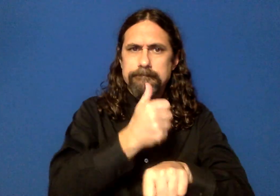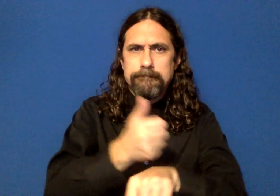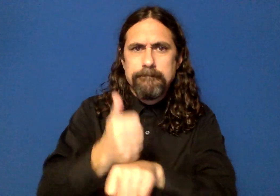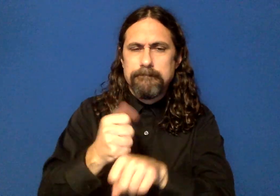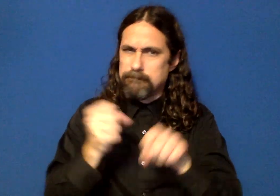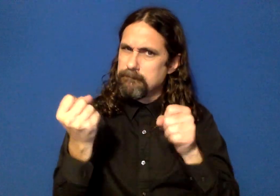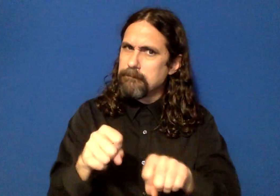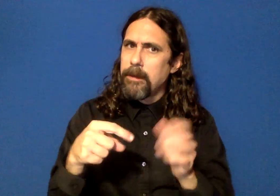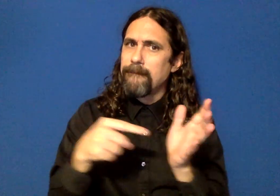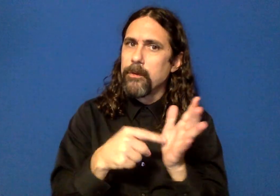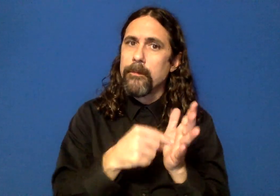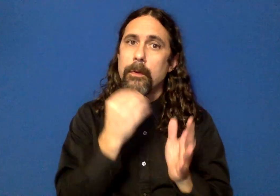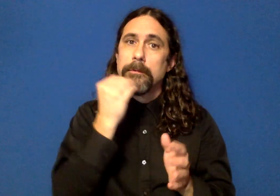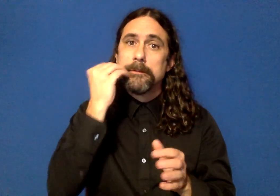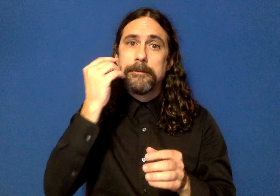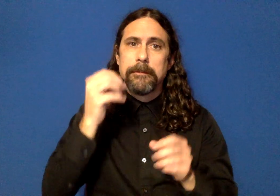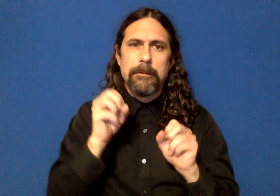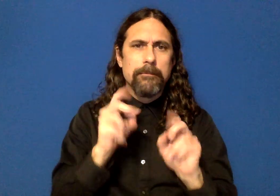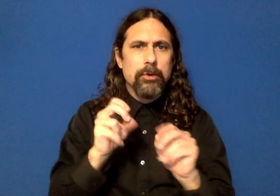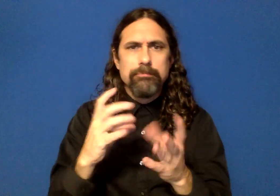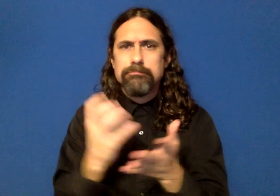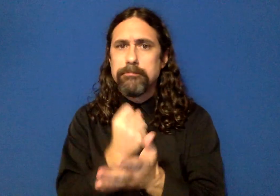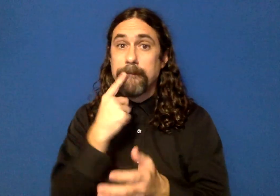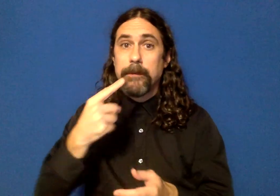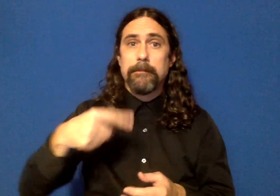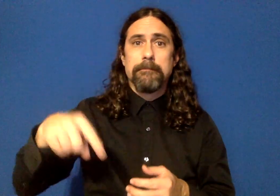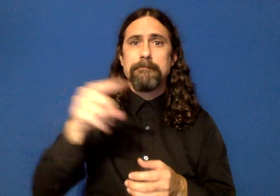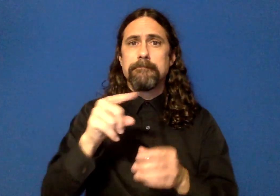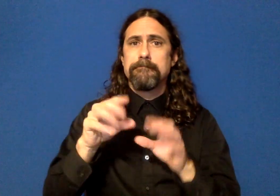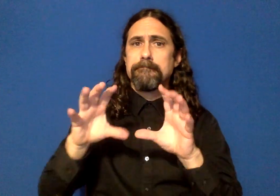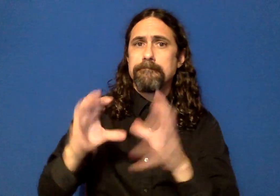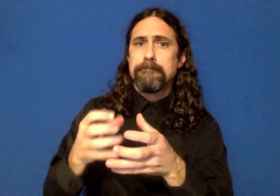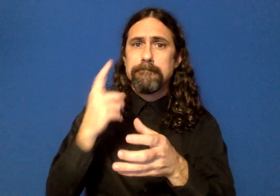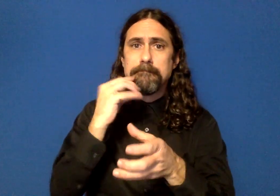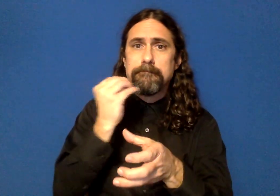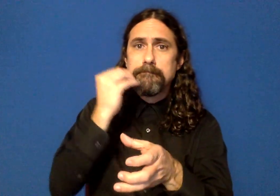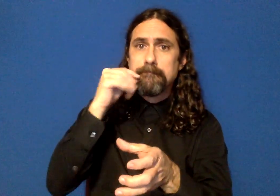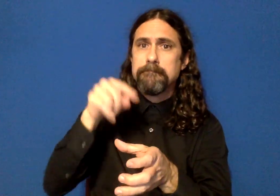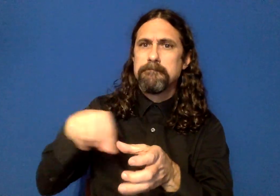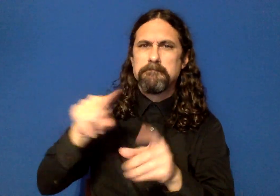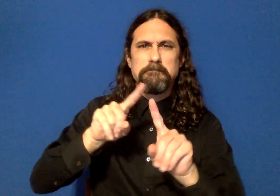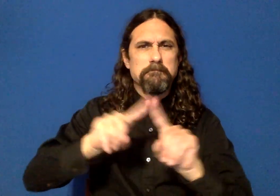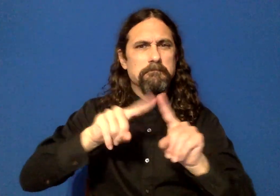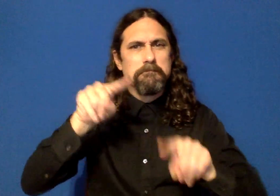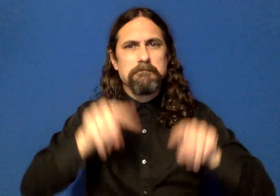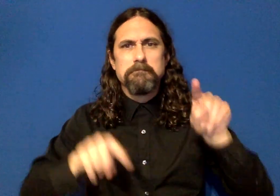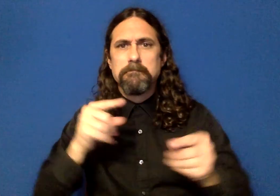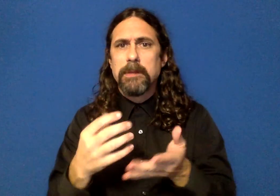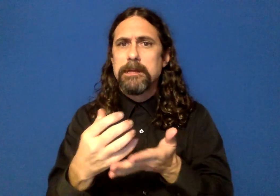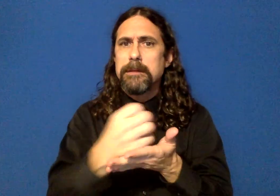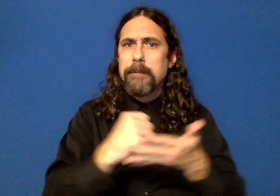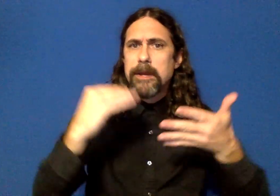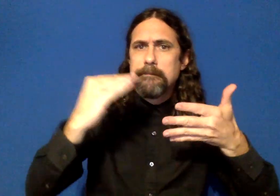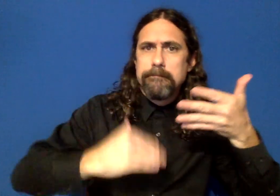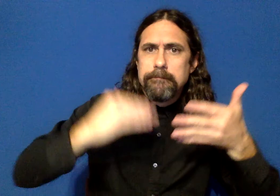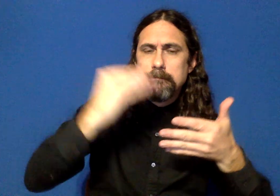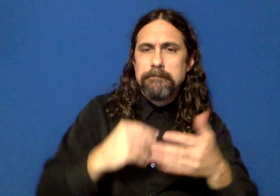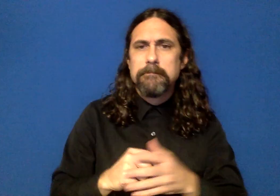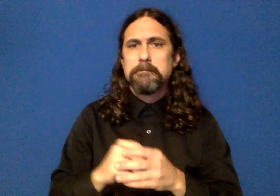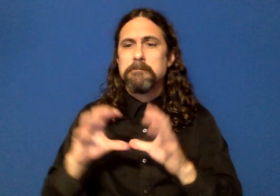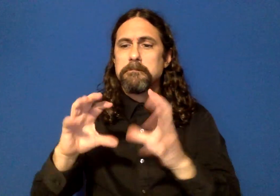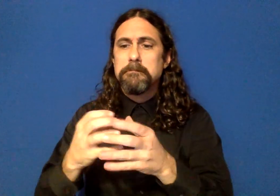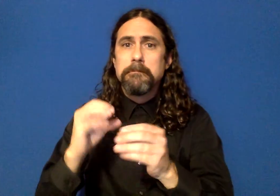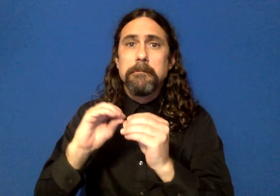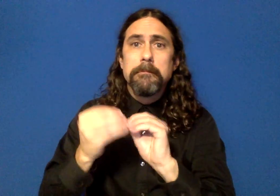of many income levels and sizes. To ensure fair distribution of affordable housing, these